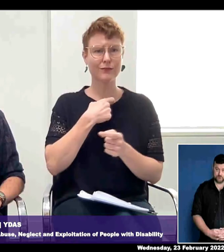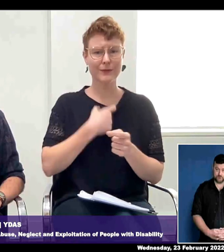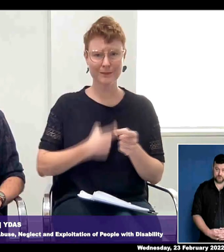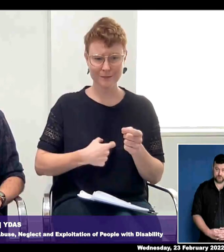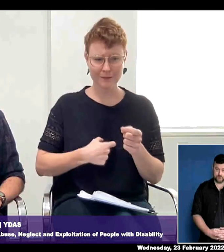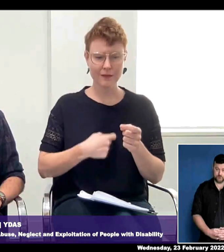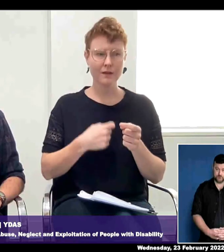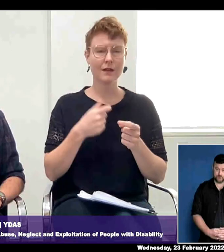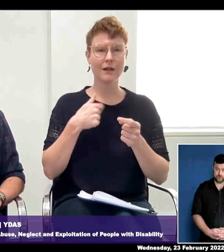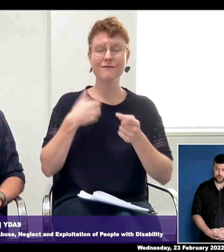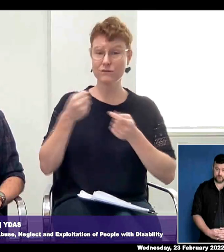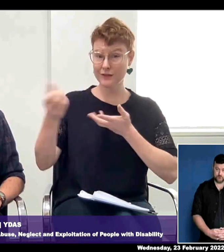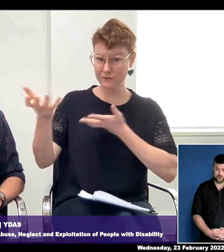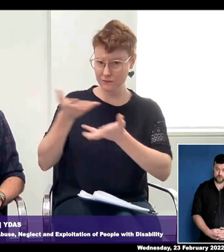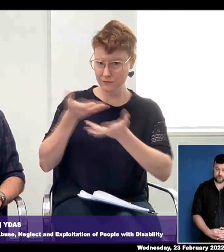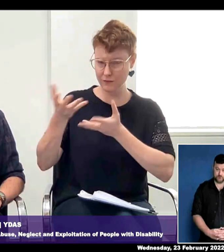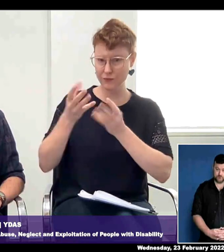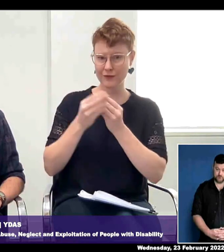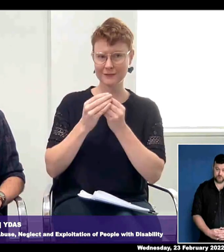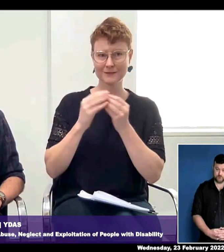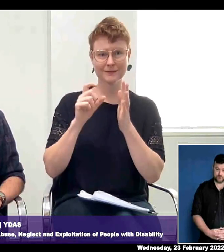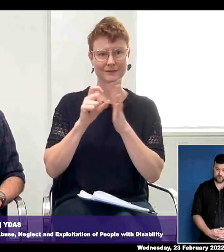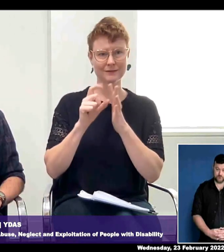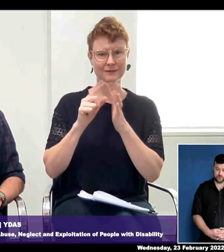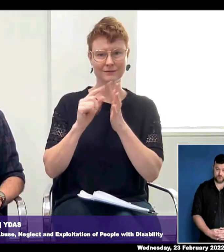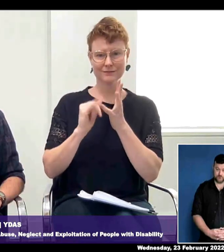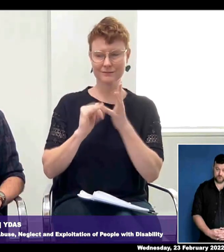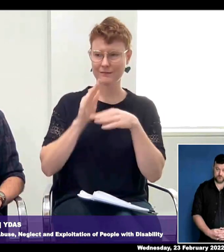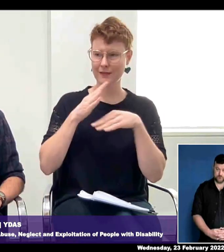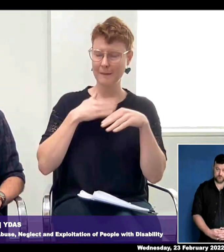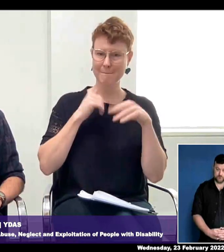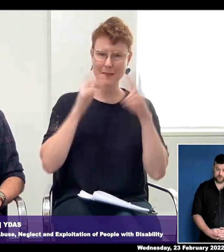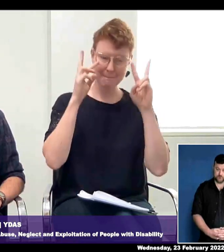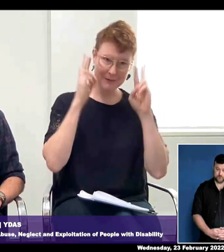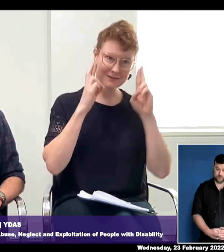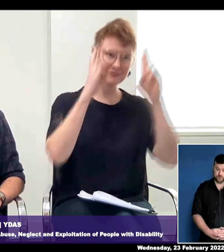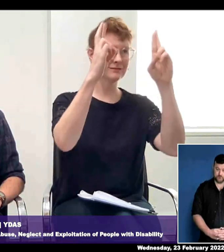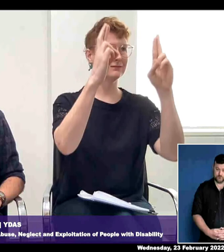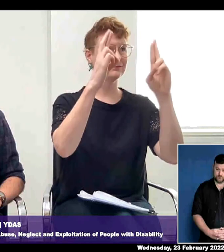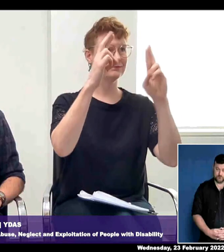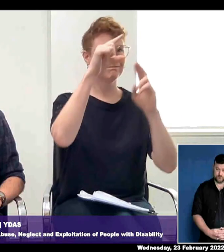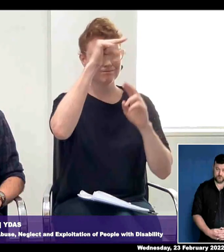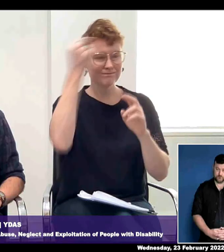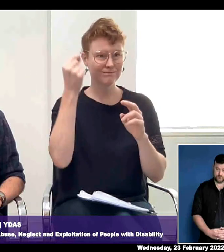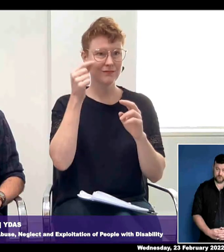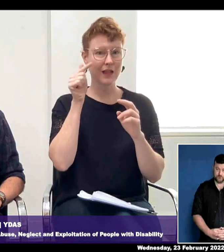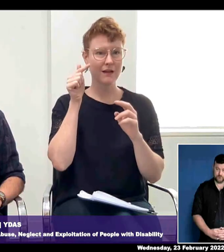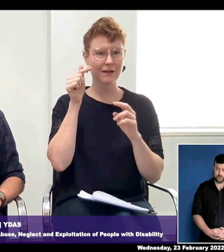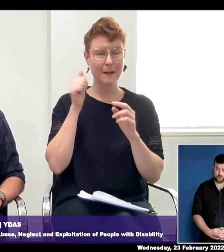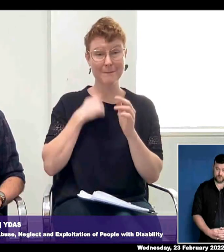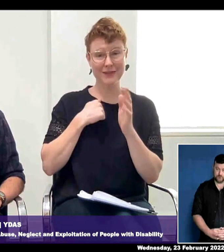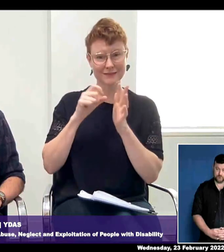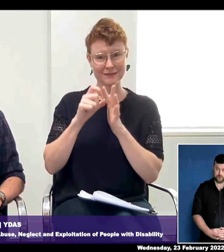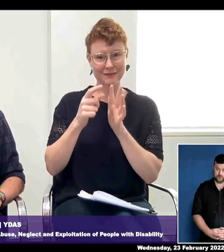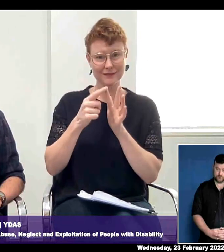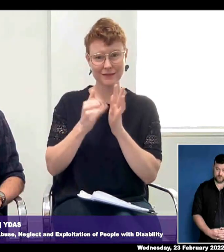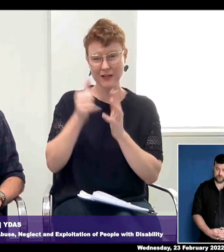I had had a number of different roles previously, and I had spoken with my DES provider and spoke to them about what my goals were.